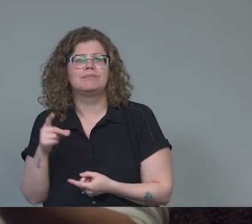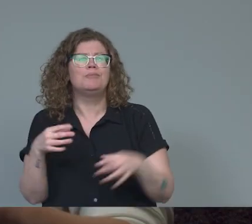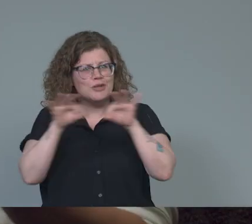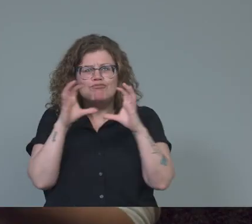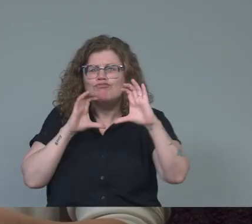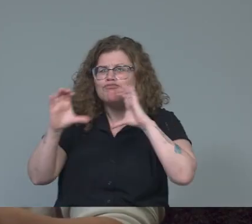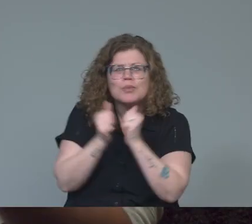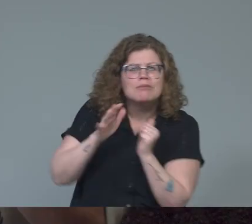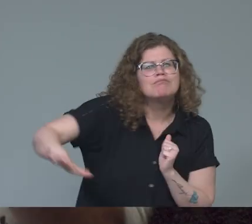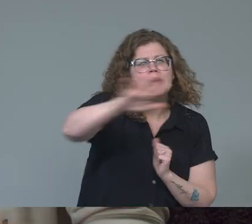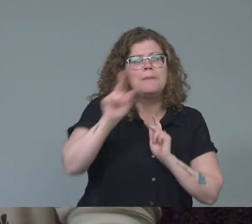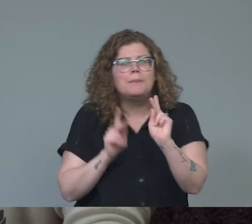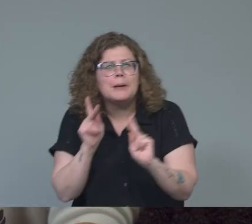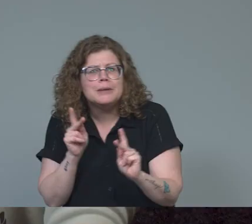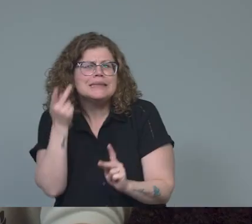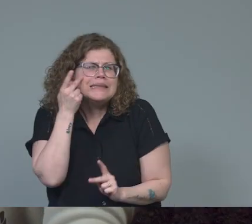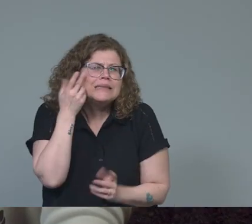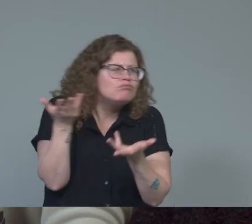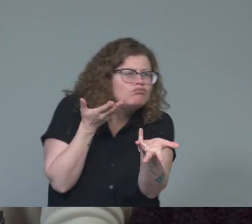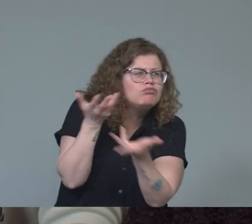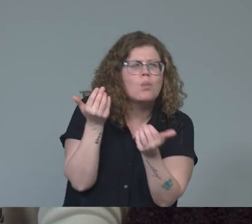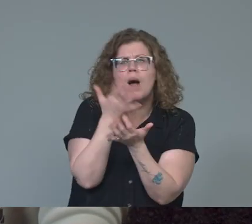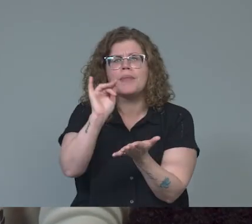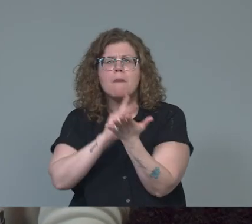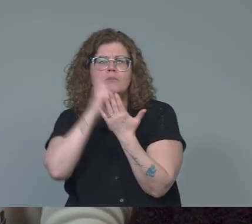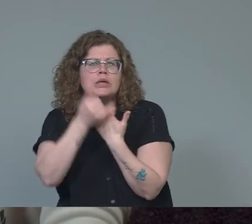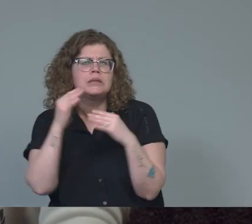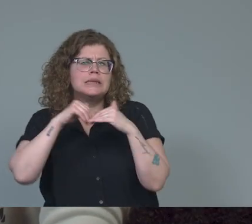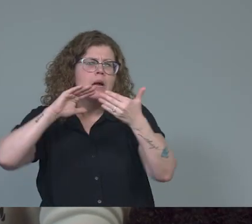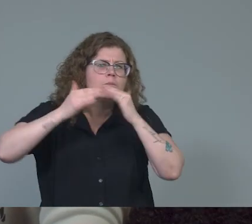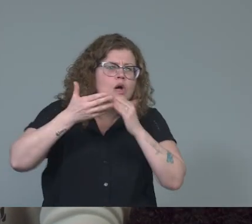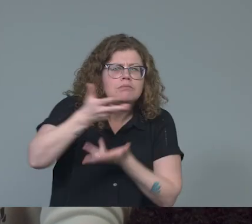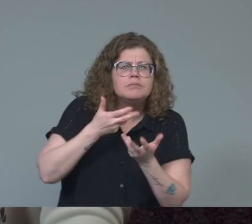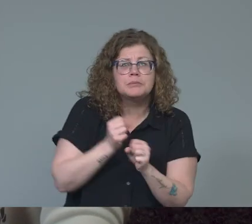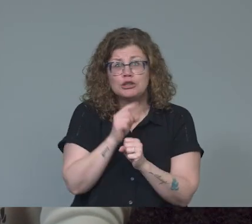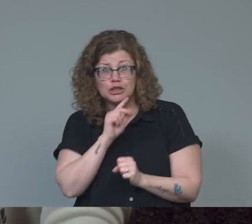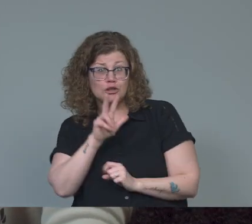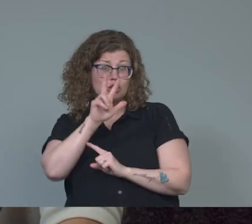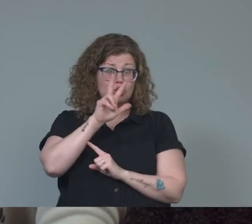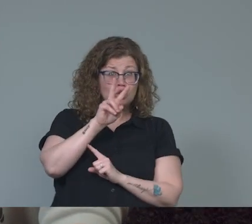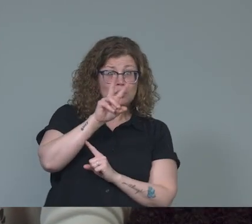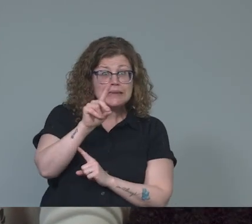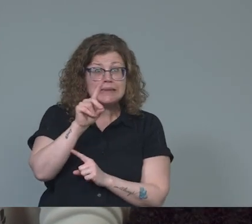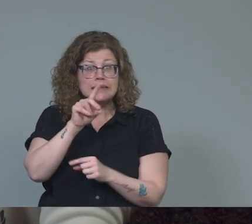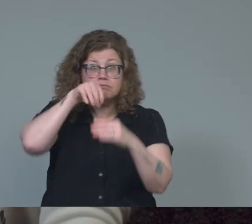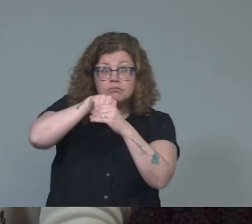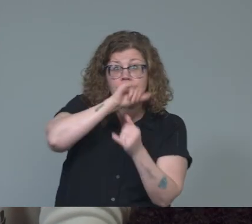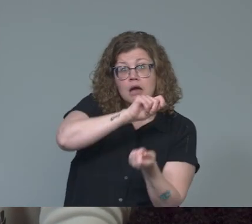that communication to do that. So communication is key. How do you bring 2D to 3D? Well, you have to communicate with the right people.